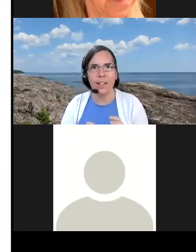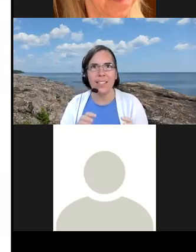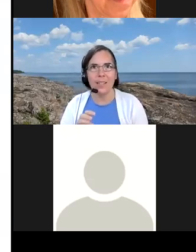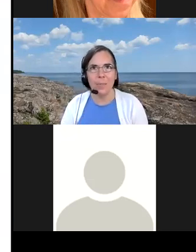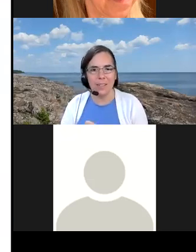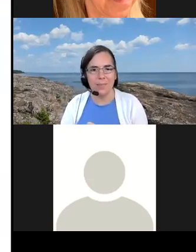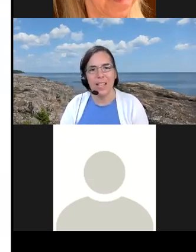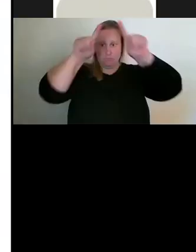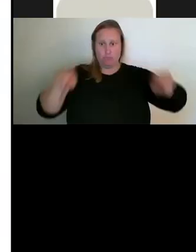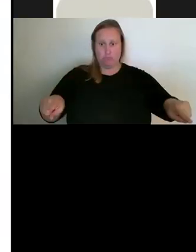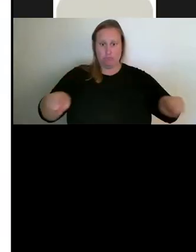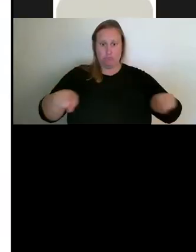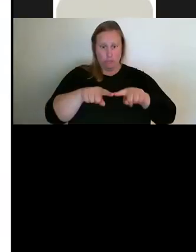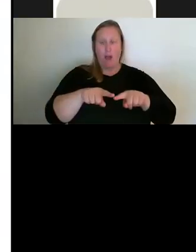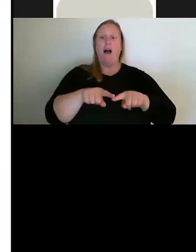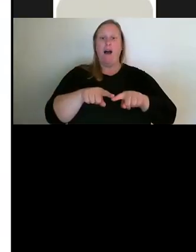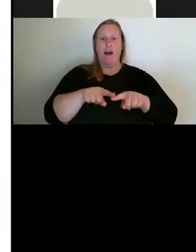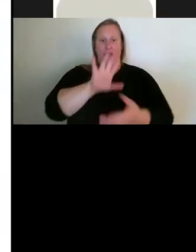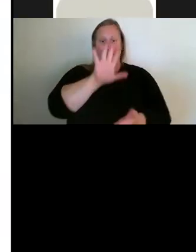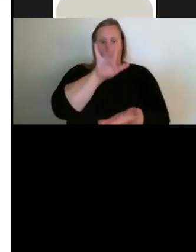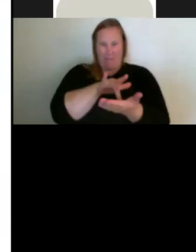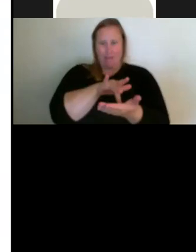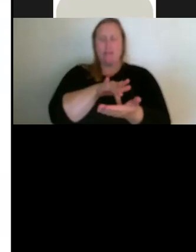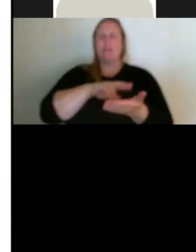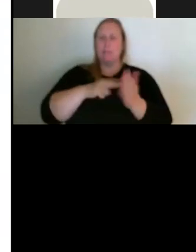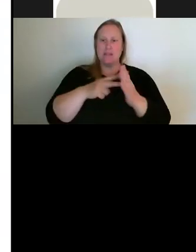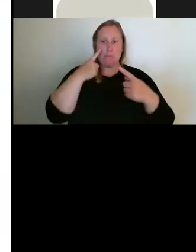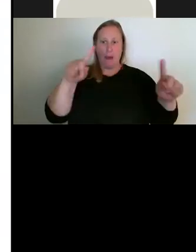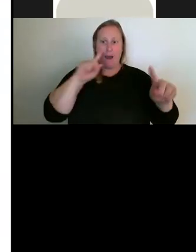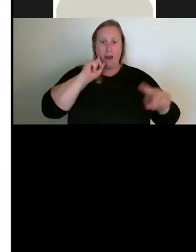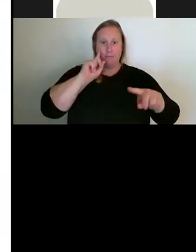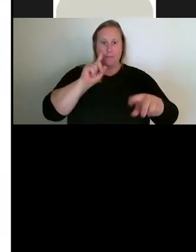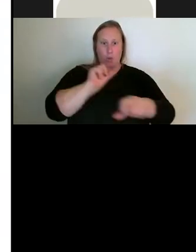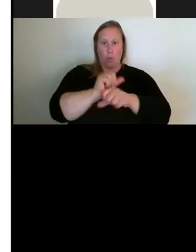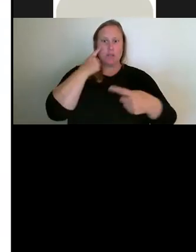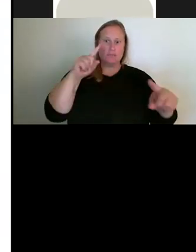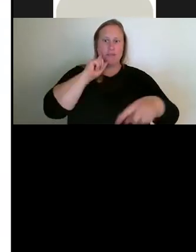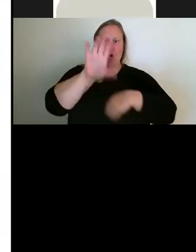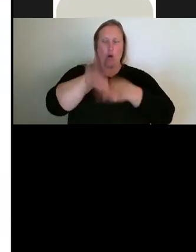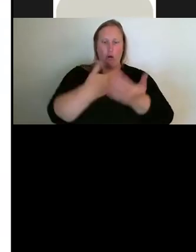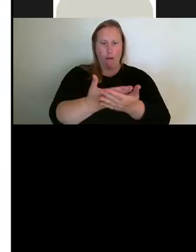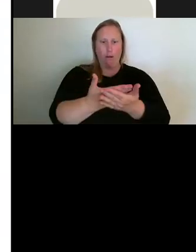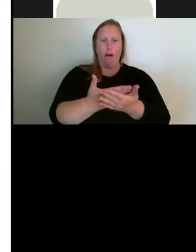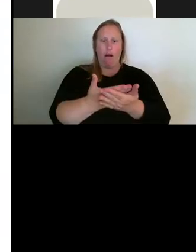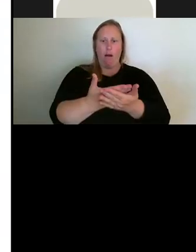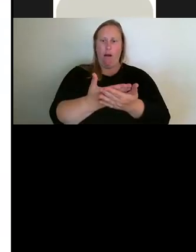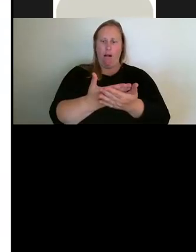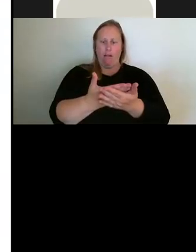all" in the middle. Around this is that ecosystem that we are all participating in.